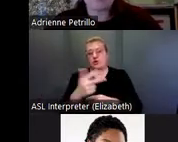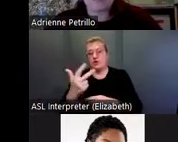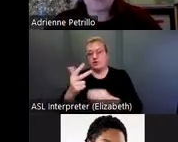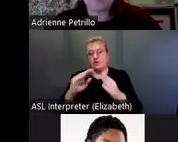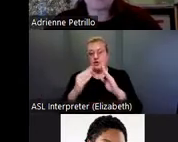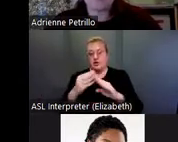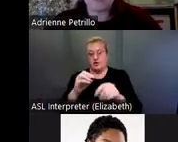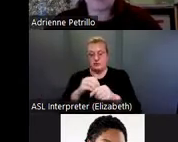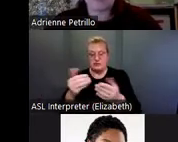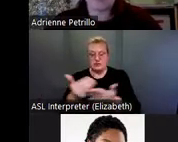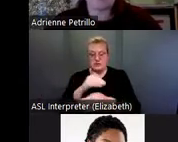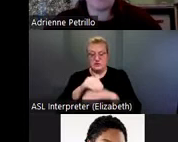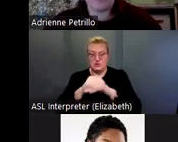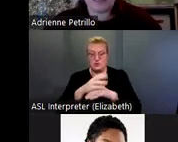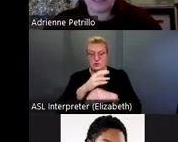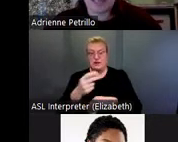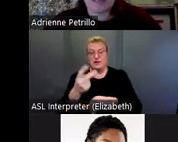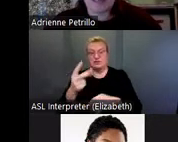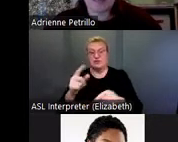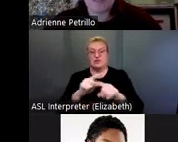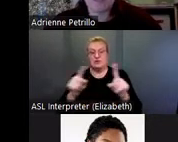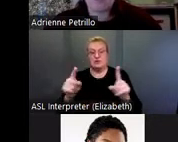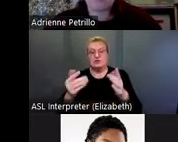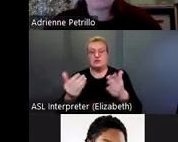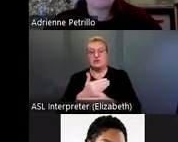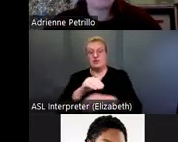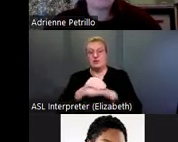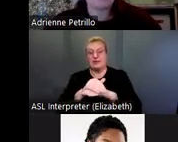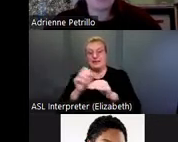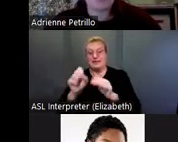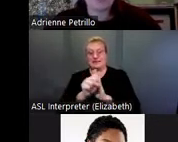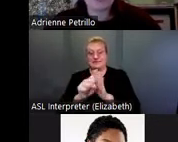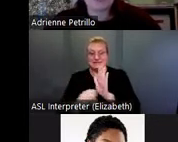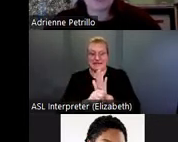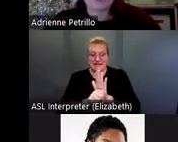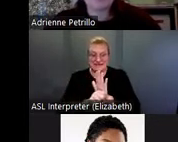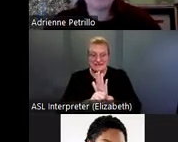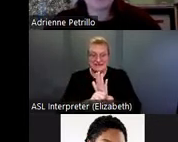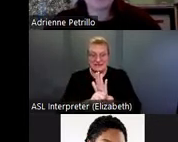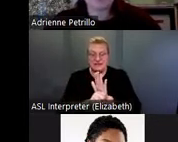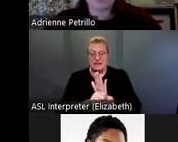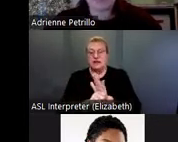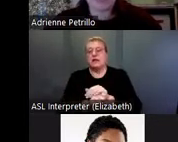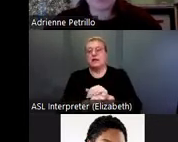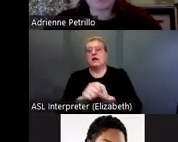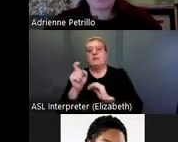and at least two different New England states. And so presenting organizations must work together